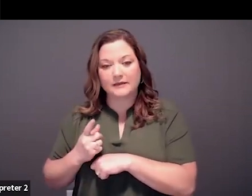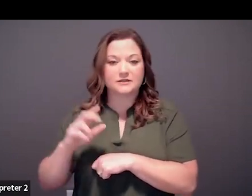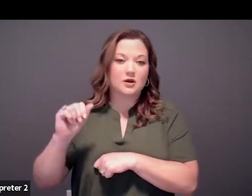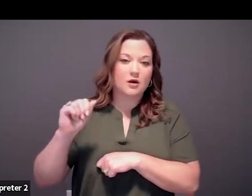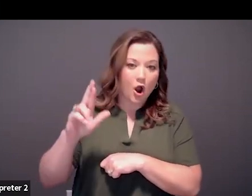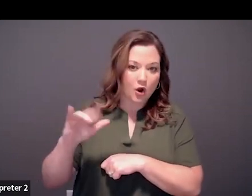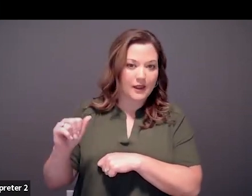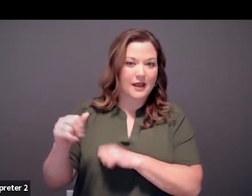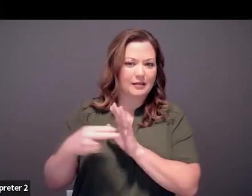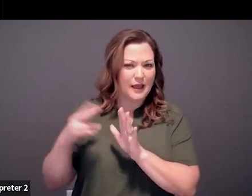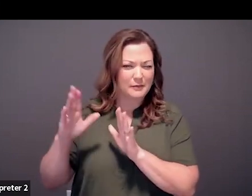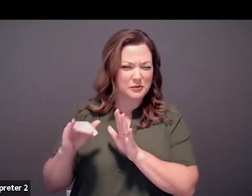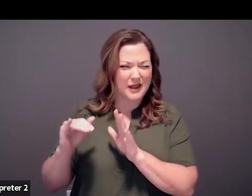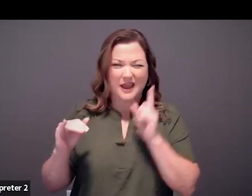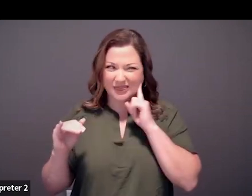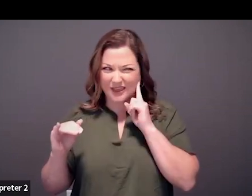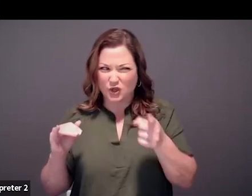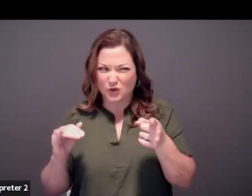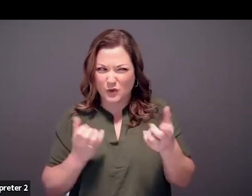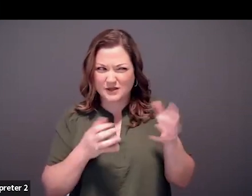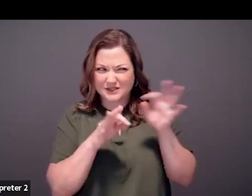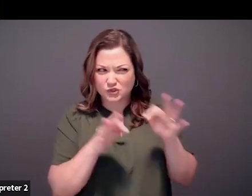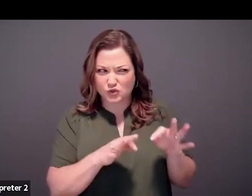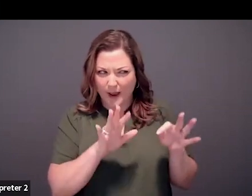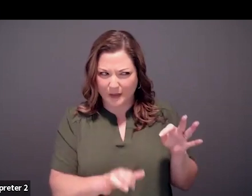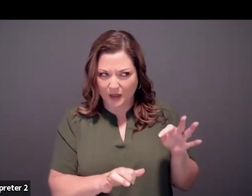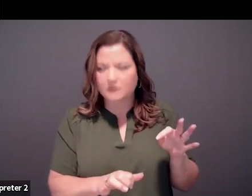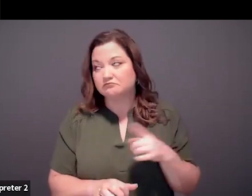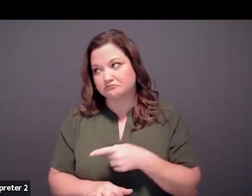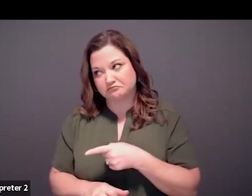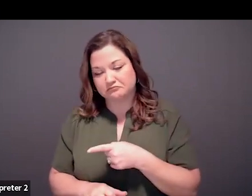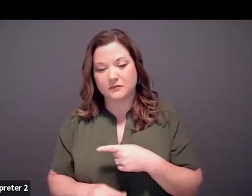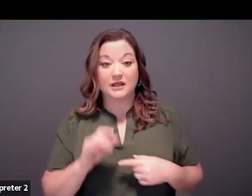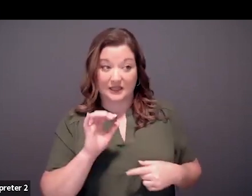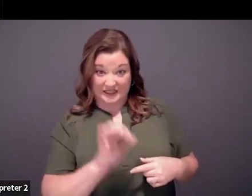but I actually think we'd want to use ARIA described by. Is that sufficient to have it